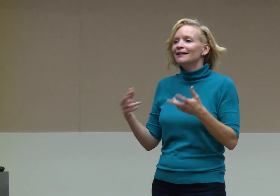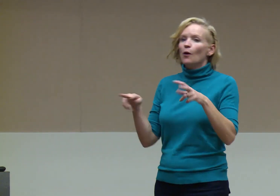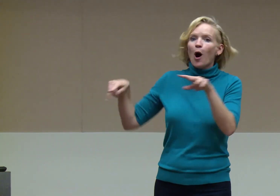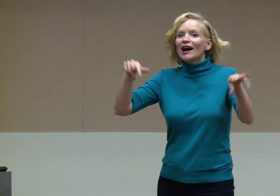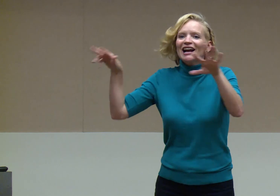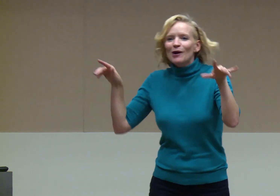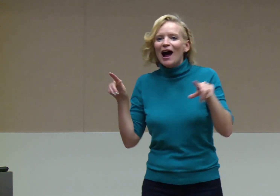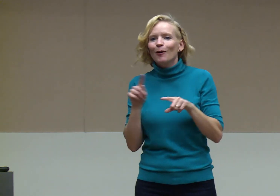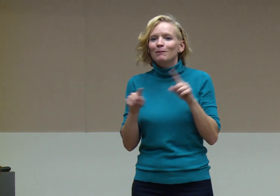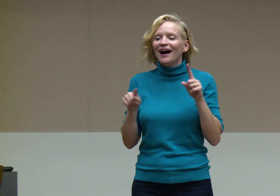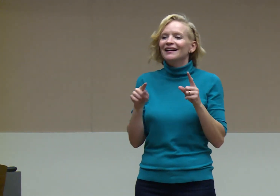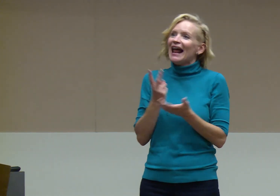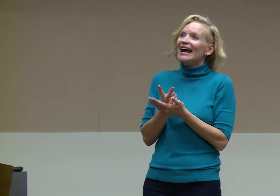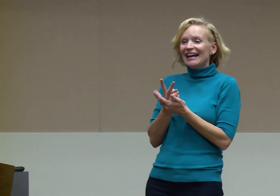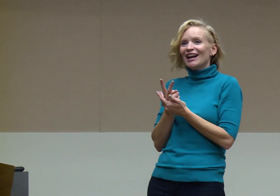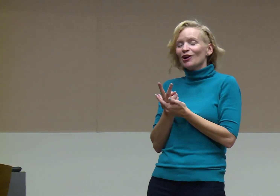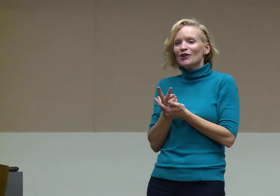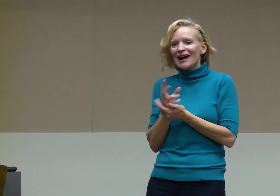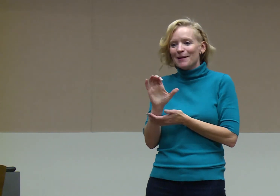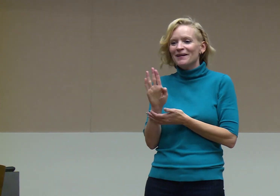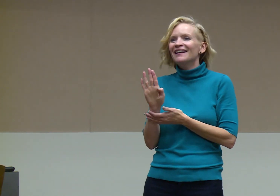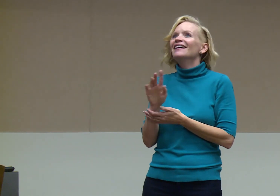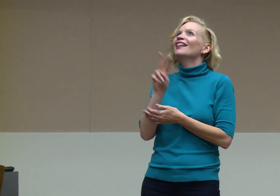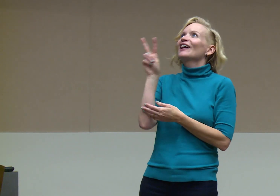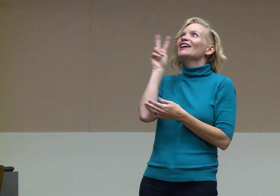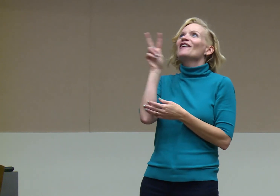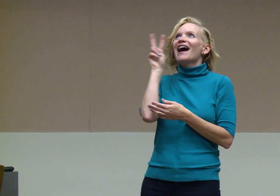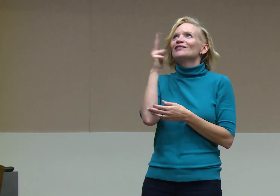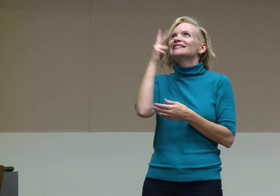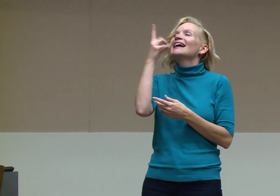I mean, granted they're not out and about. They're lying in a crib, more than likely looking around,